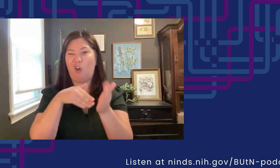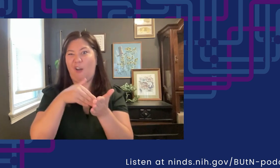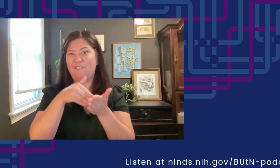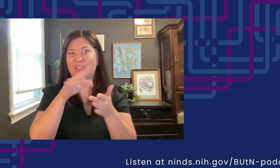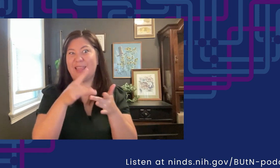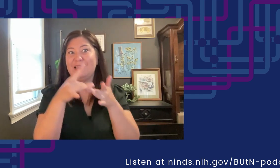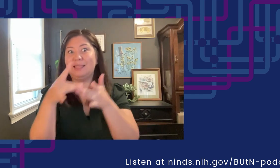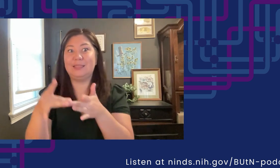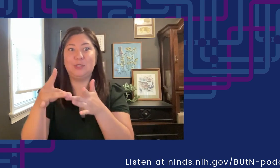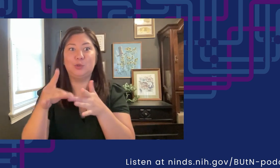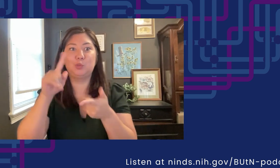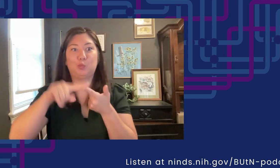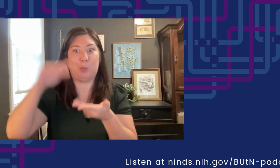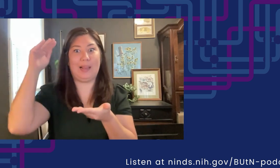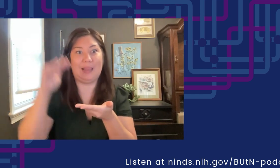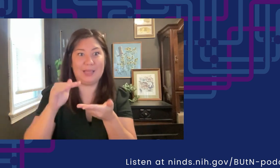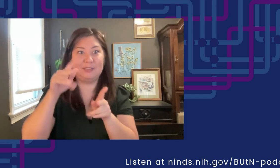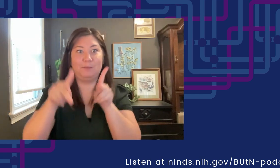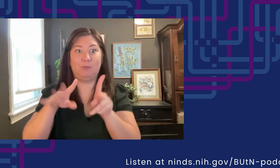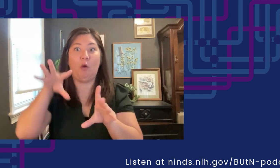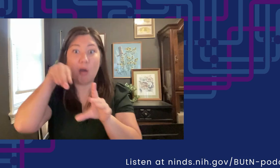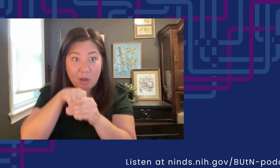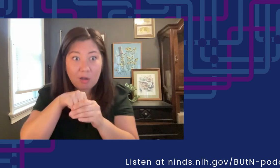As a result, that leads to less people being involved in STEM.